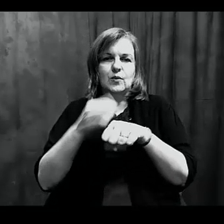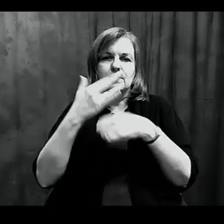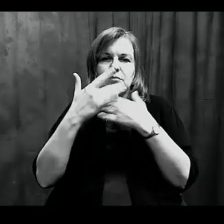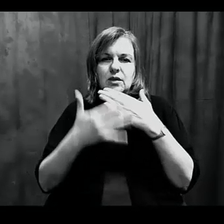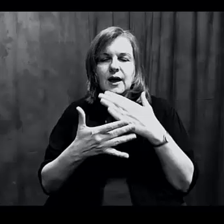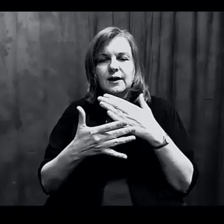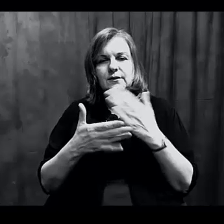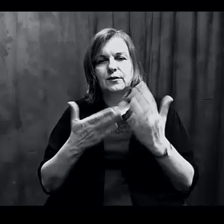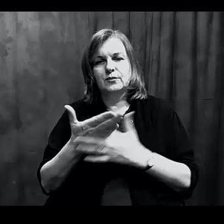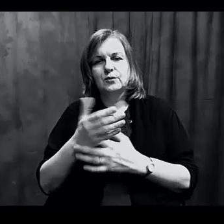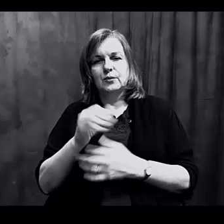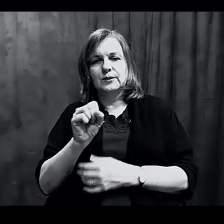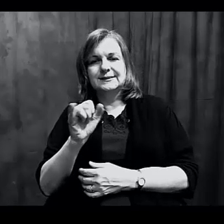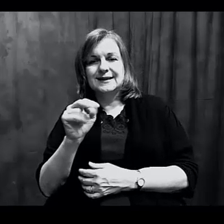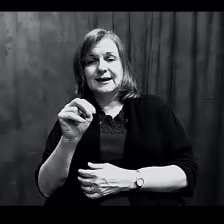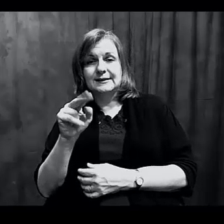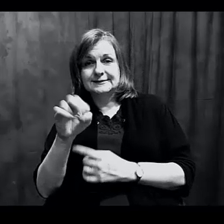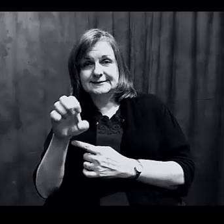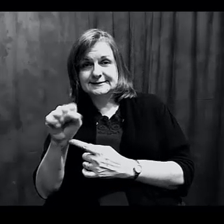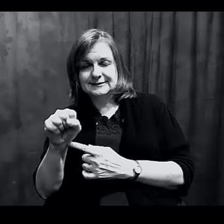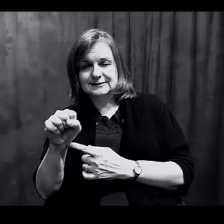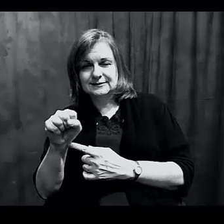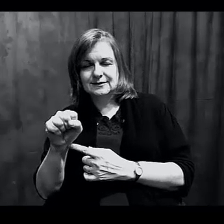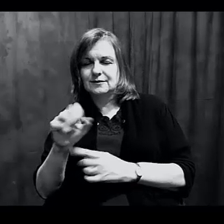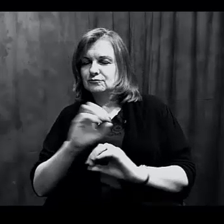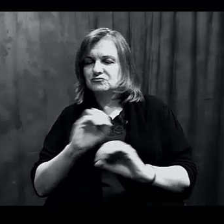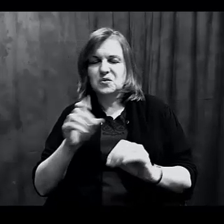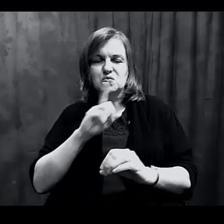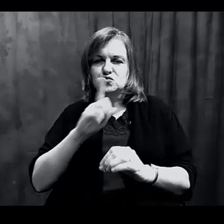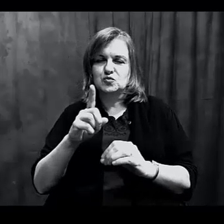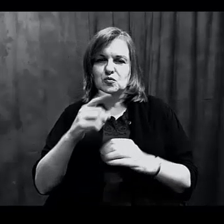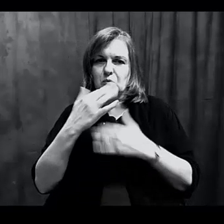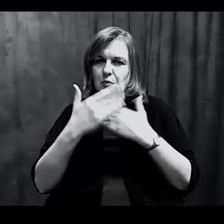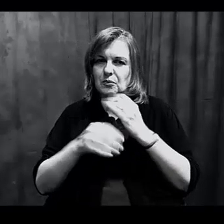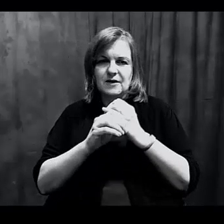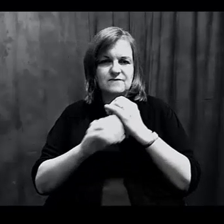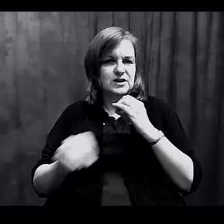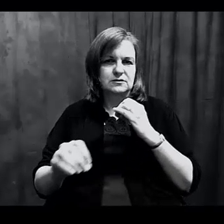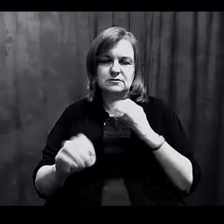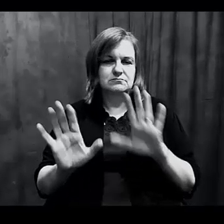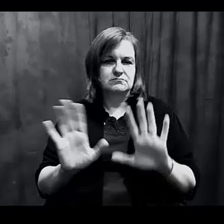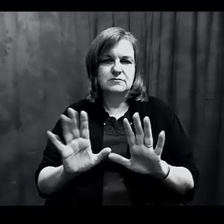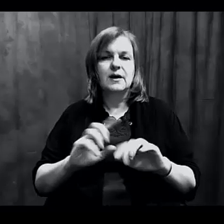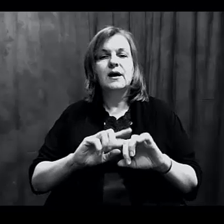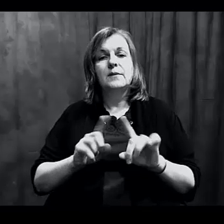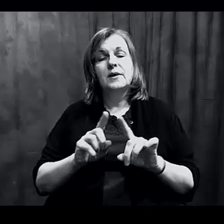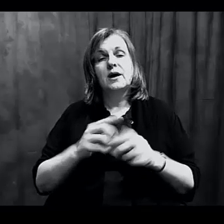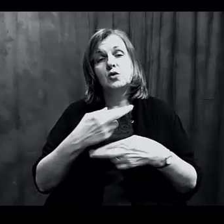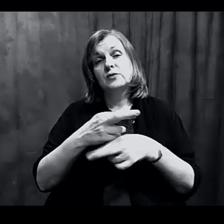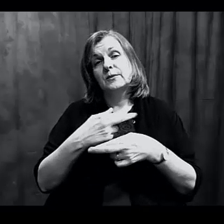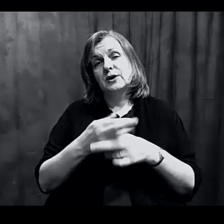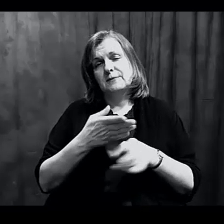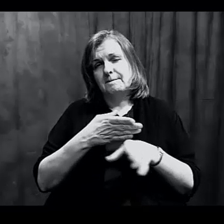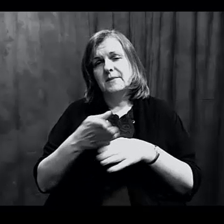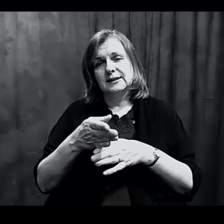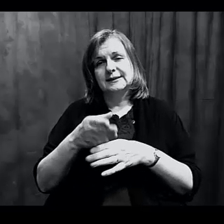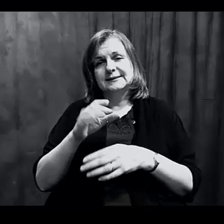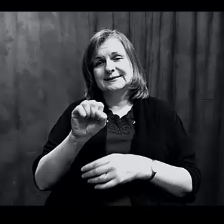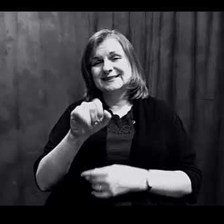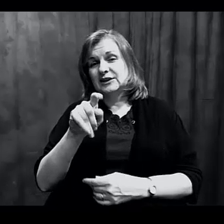now we do have within this subphylum typically three body segments -- the normal head, thorax and abdomen